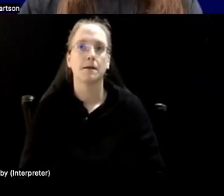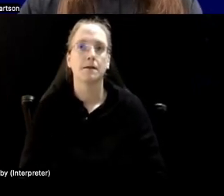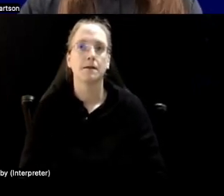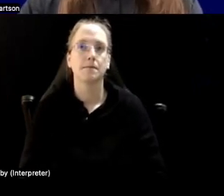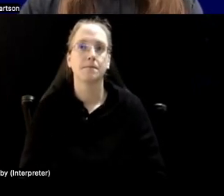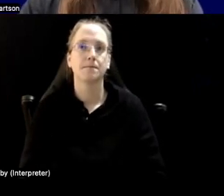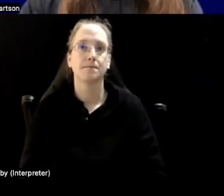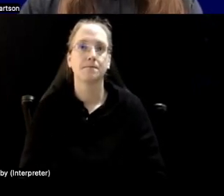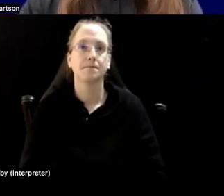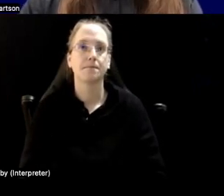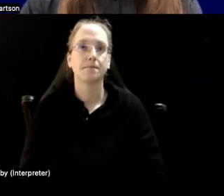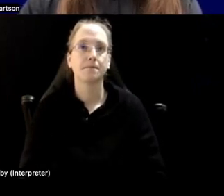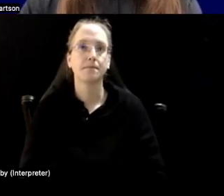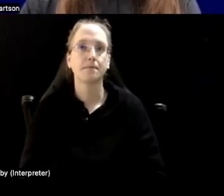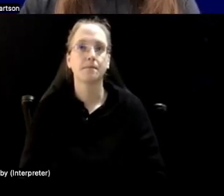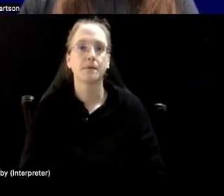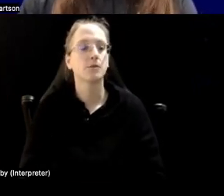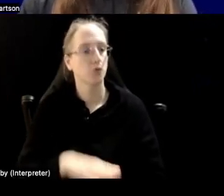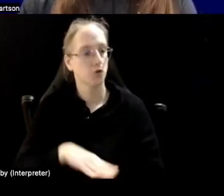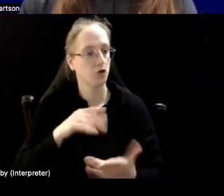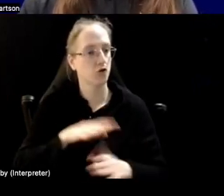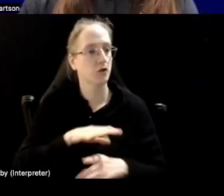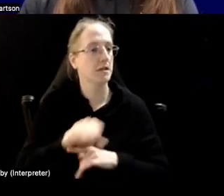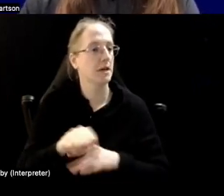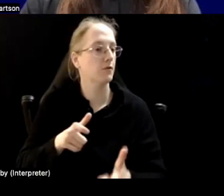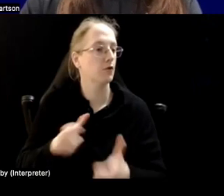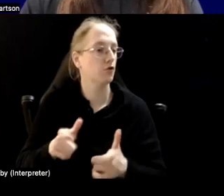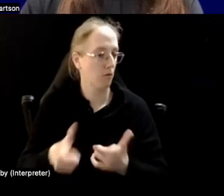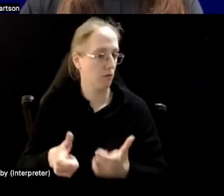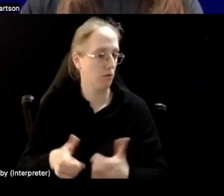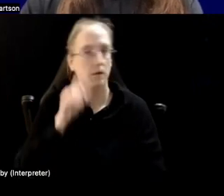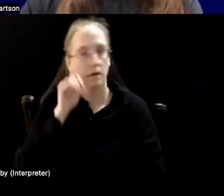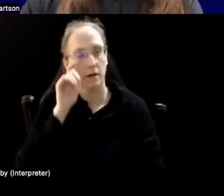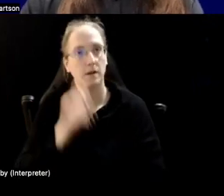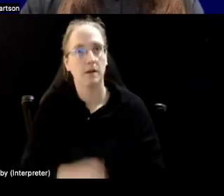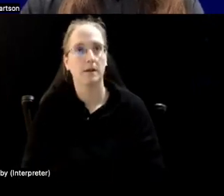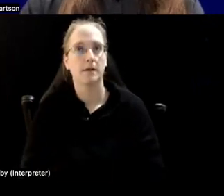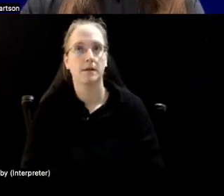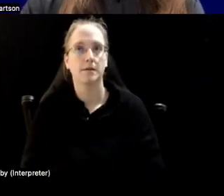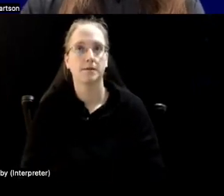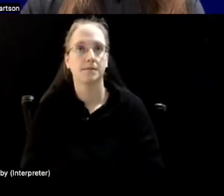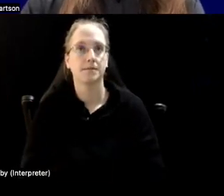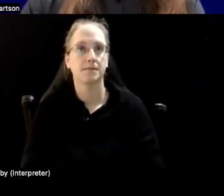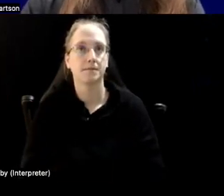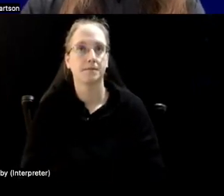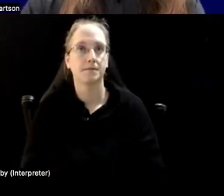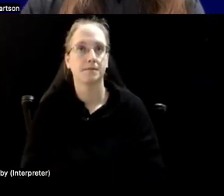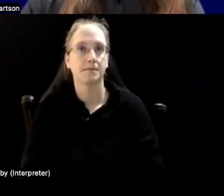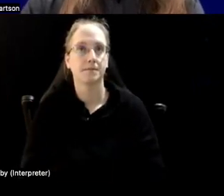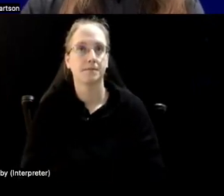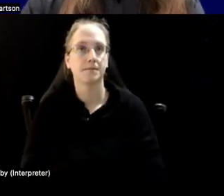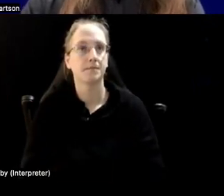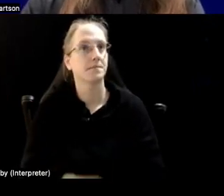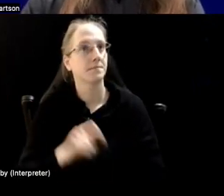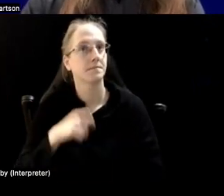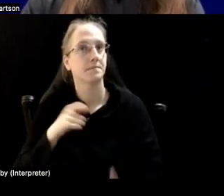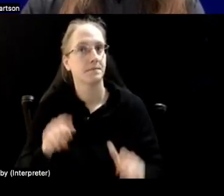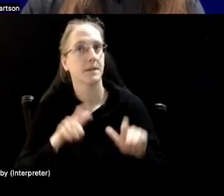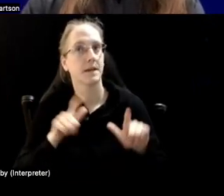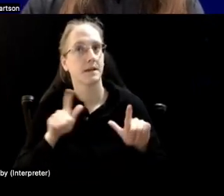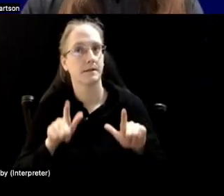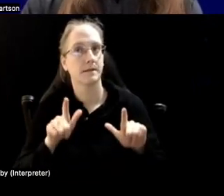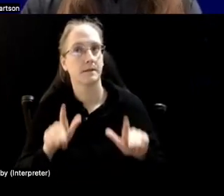the student taking control of proximity there. Then this little scene where the student pushes